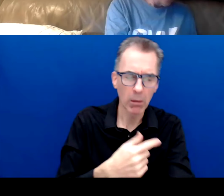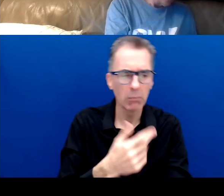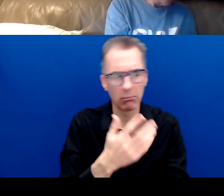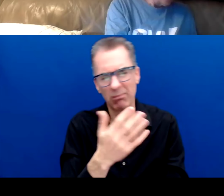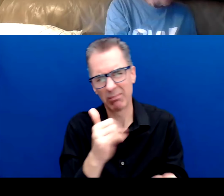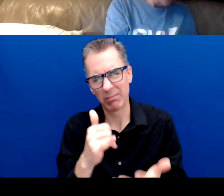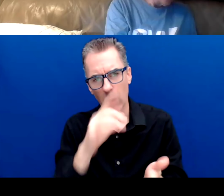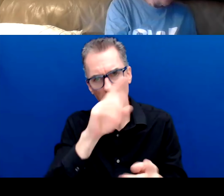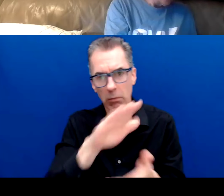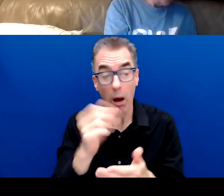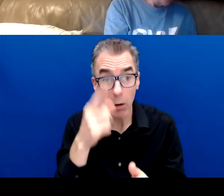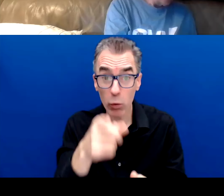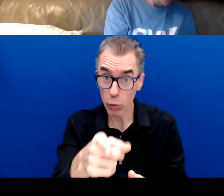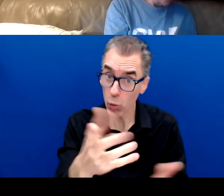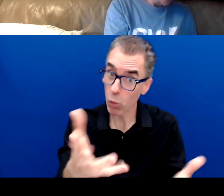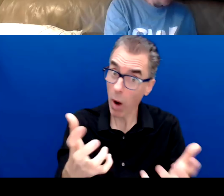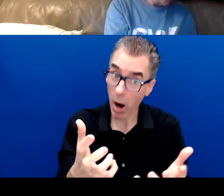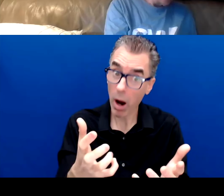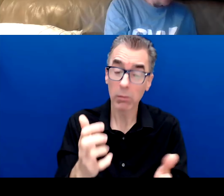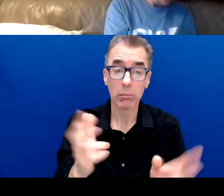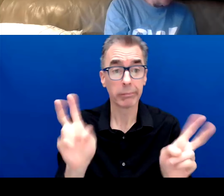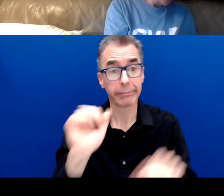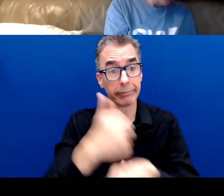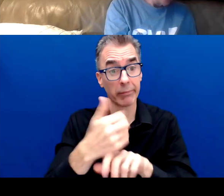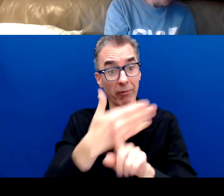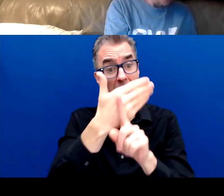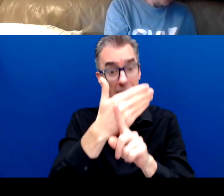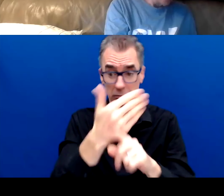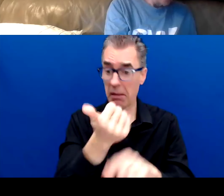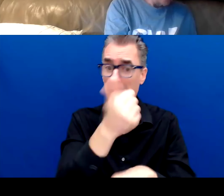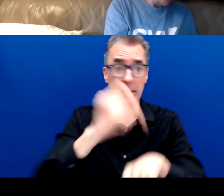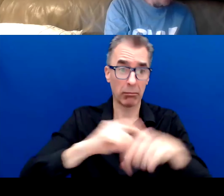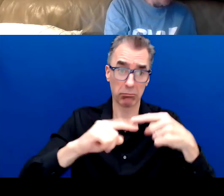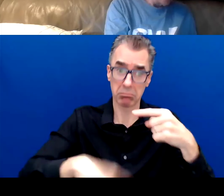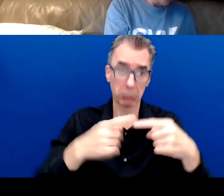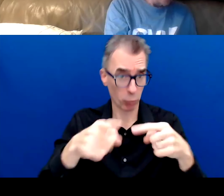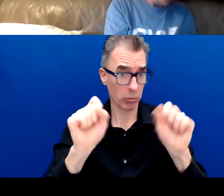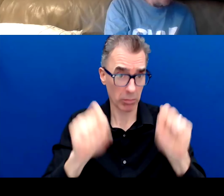always raise flags throughout any time during the semester. Okay.